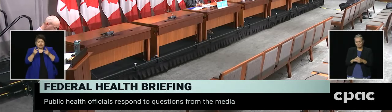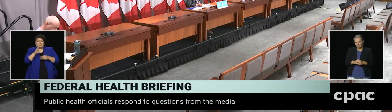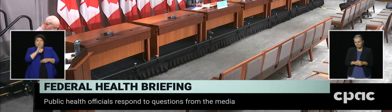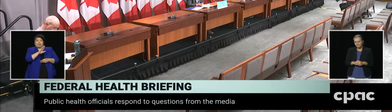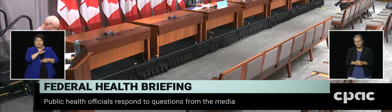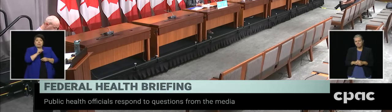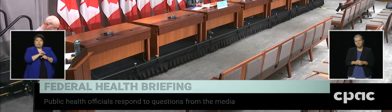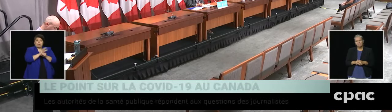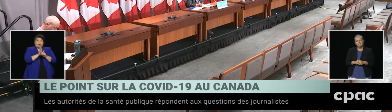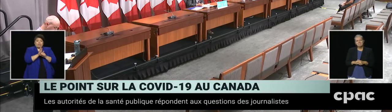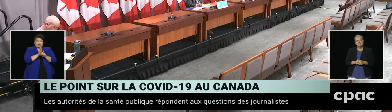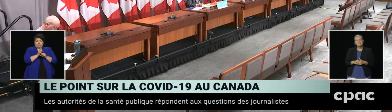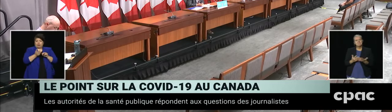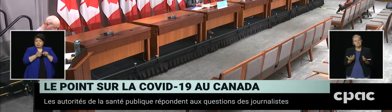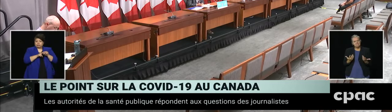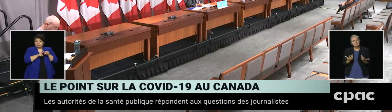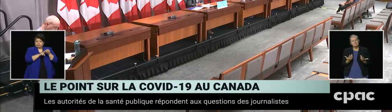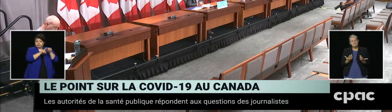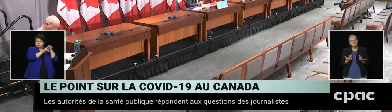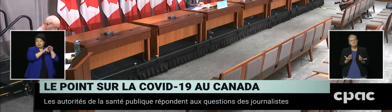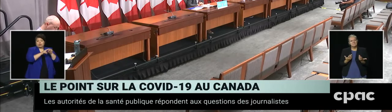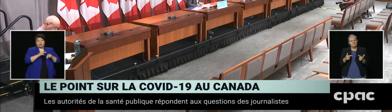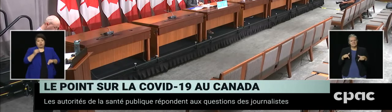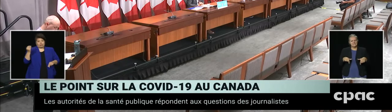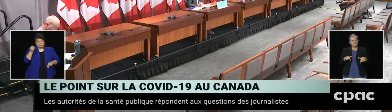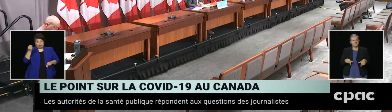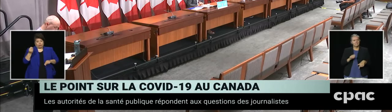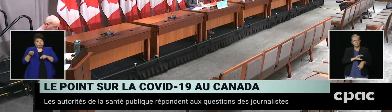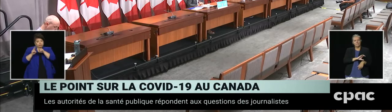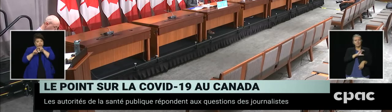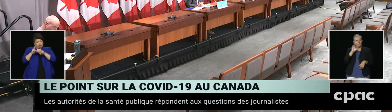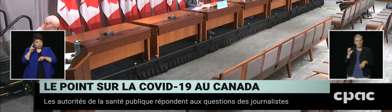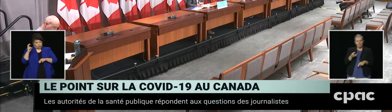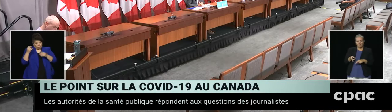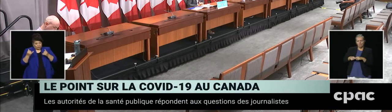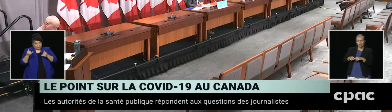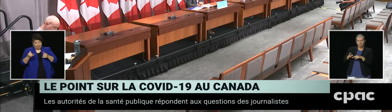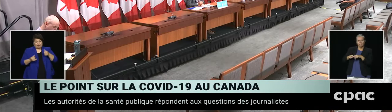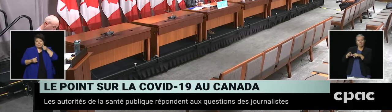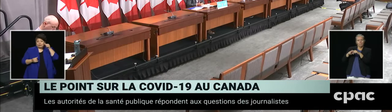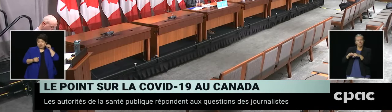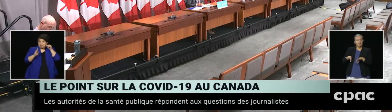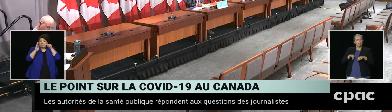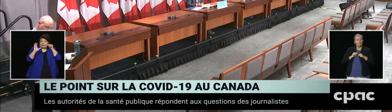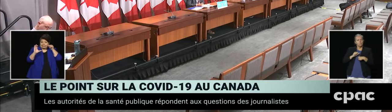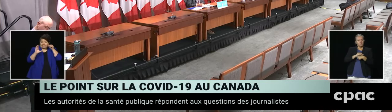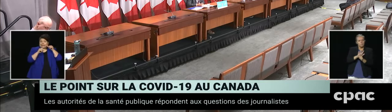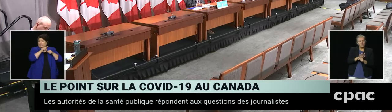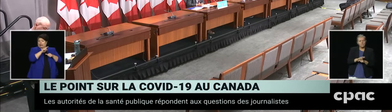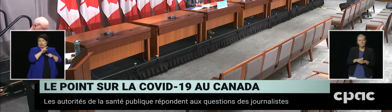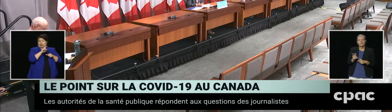INCREASE IN THE CASE COUNTS ACROSS THE COUNTRY, ONTARIO PAST